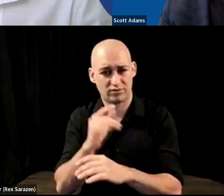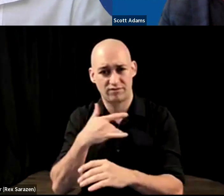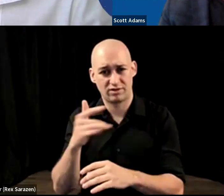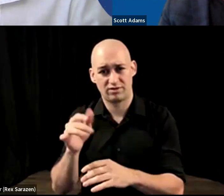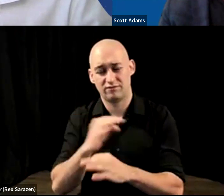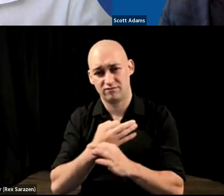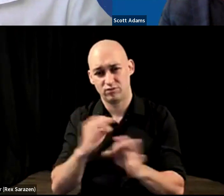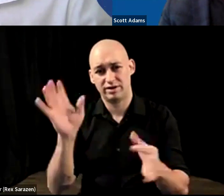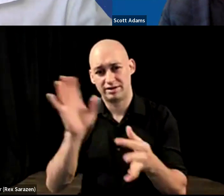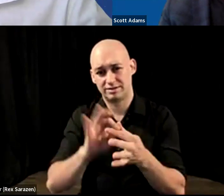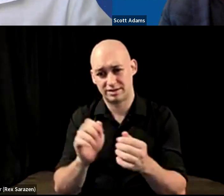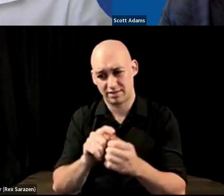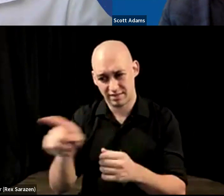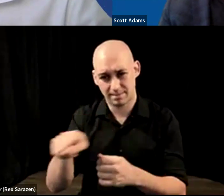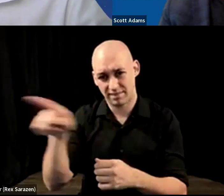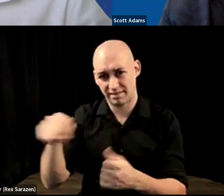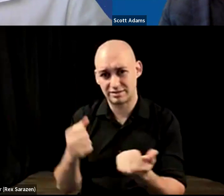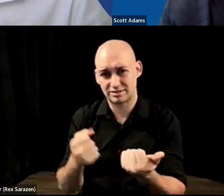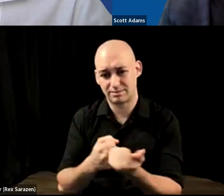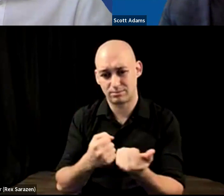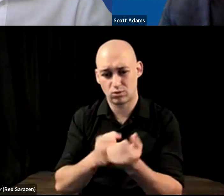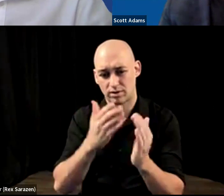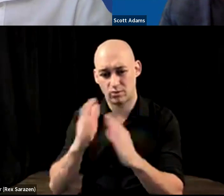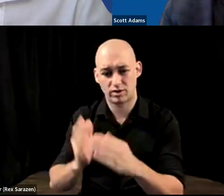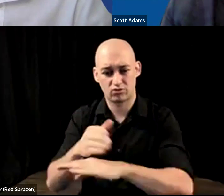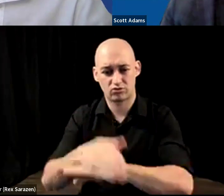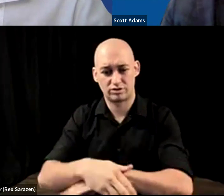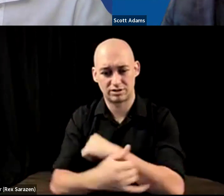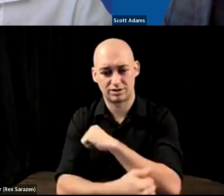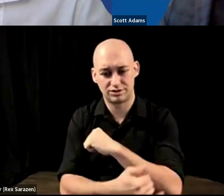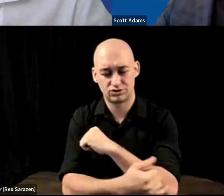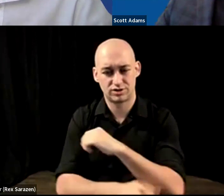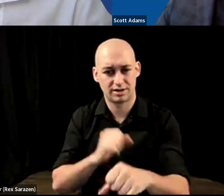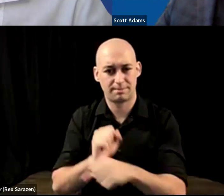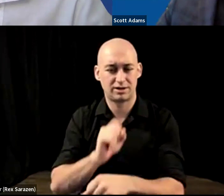they're supporting communities across the country to ensure that they can get plugged in into a